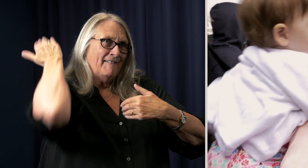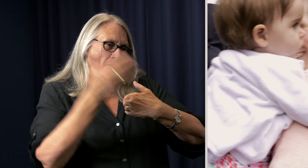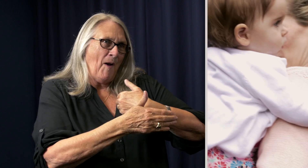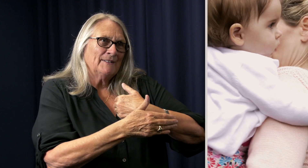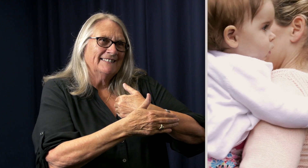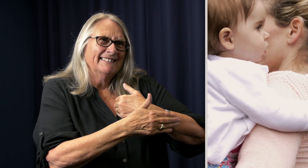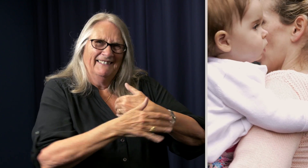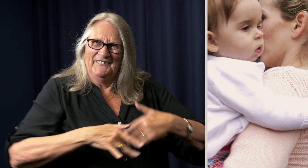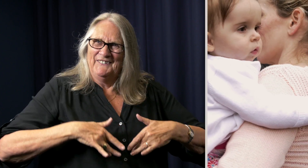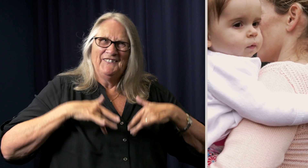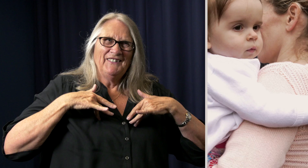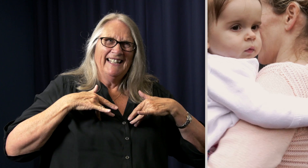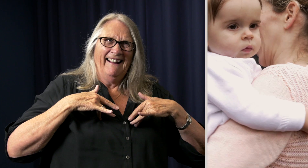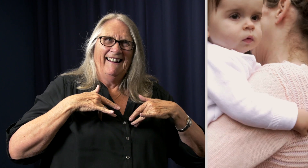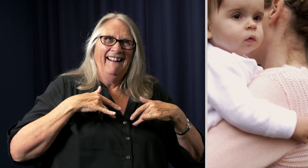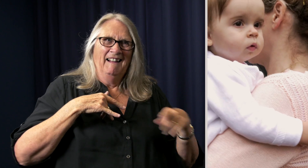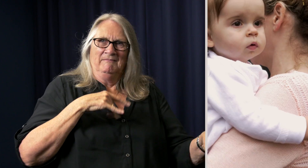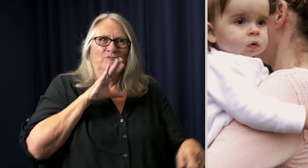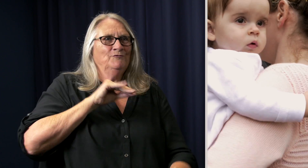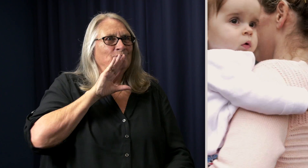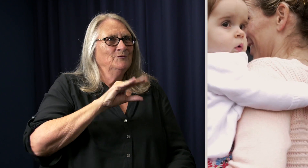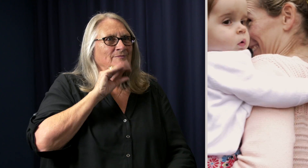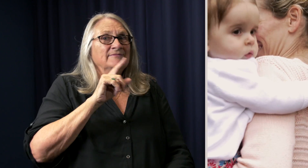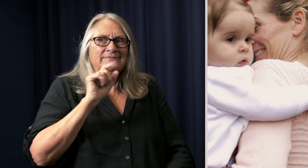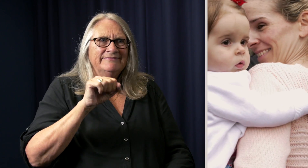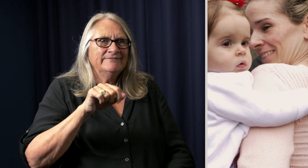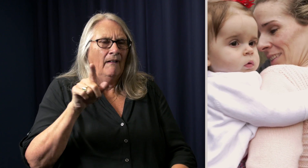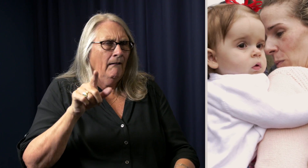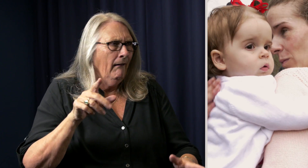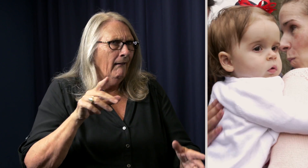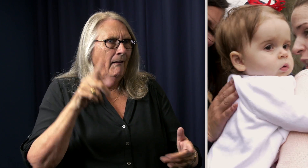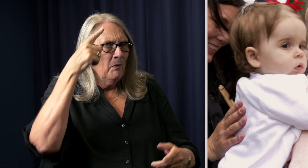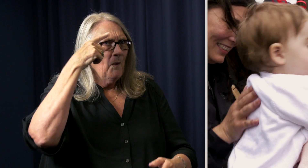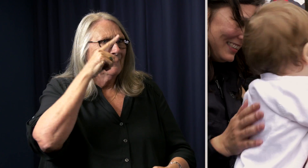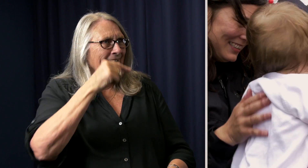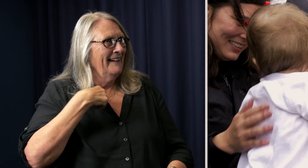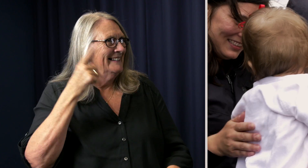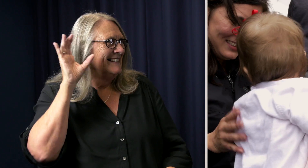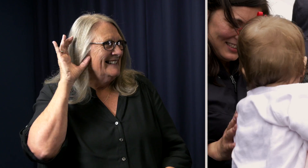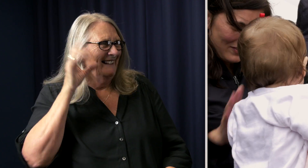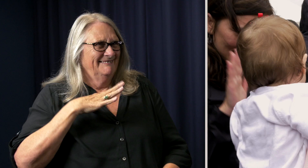I can feel through the baby that it is making sounds and it throws them. They suddenly think, 'oh gosh, can you hear?'